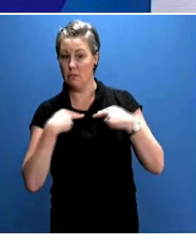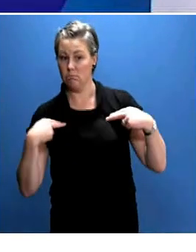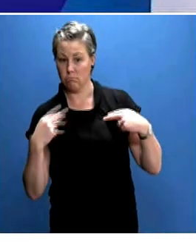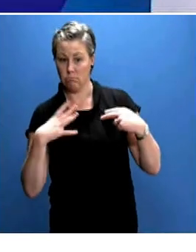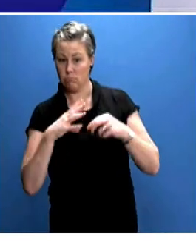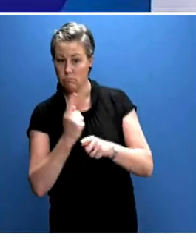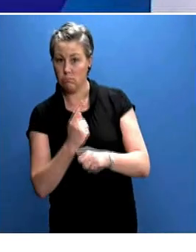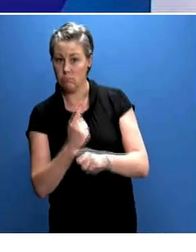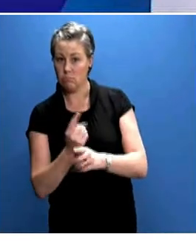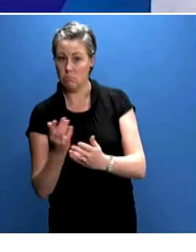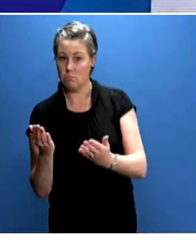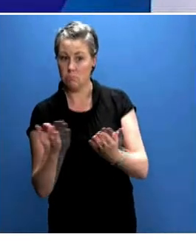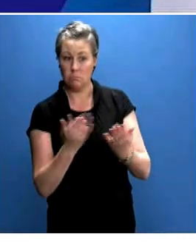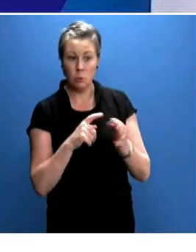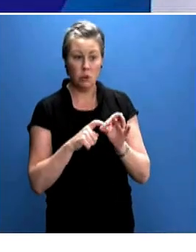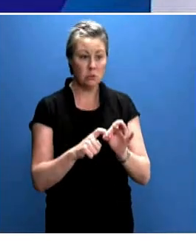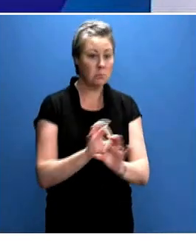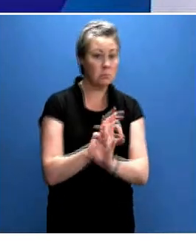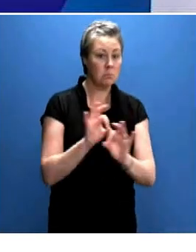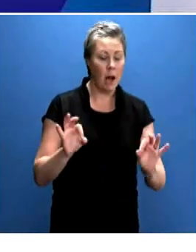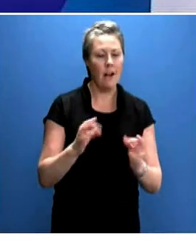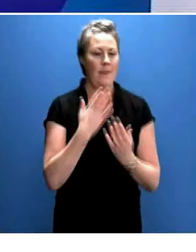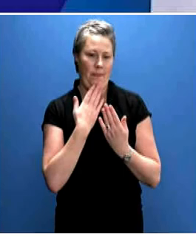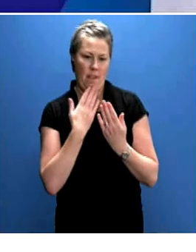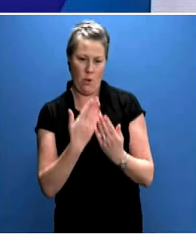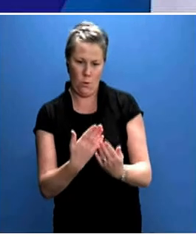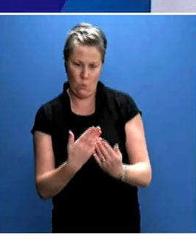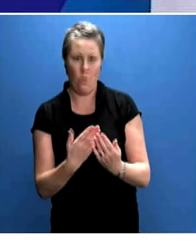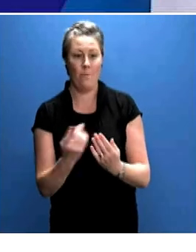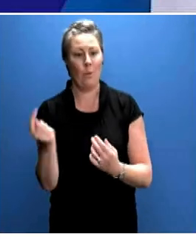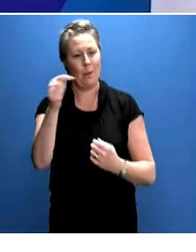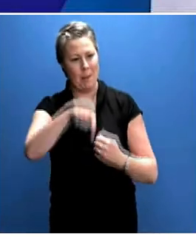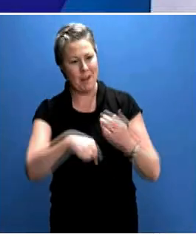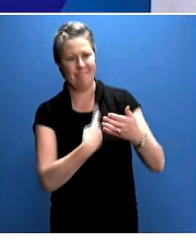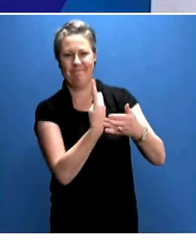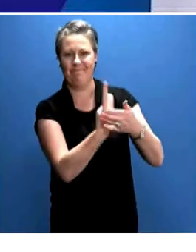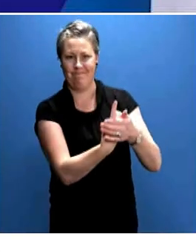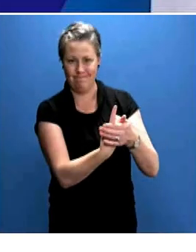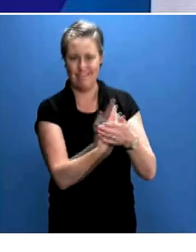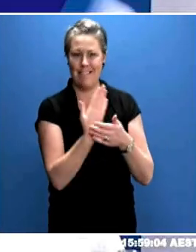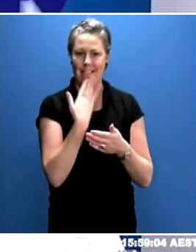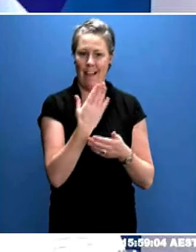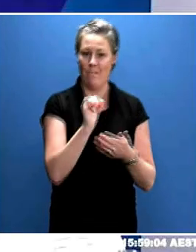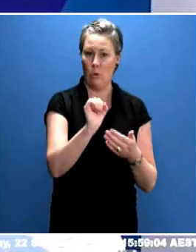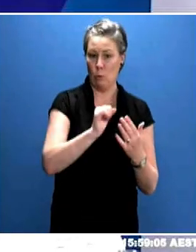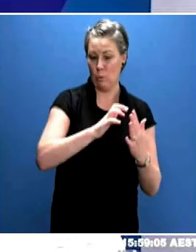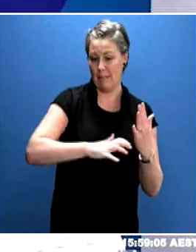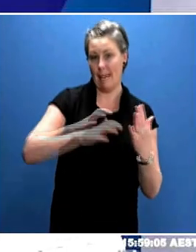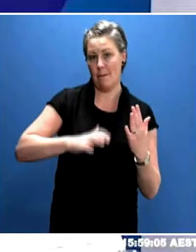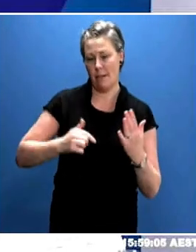Ms Kalders, and on that basis, thank you, Ms Kalders for your evidence. Thank you for coming to the Royal Commission and for your statement. We appreciate your assistance.